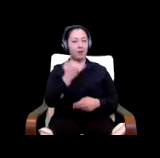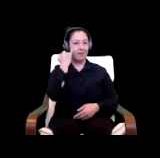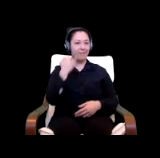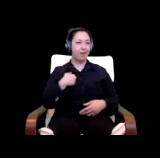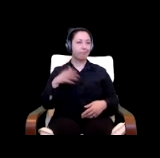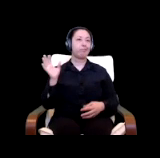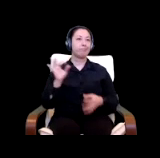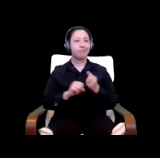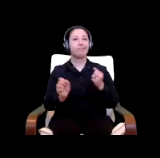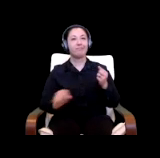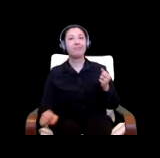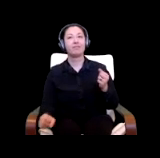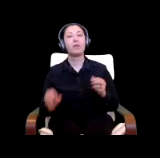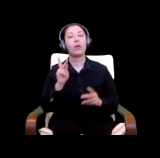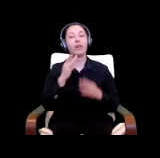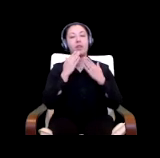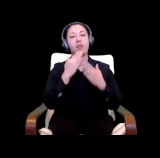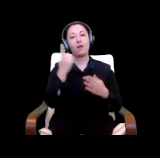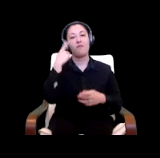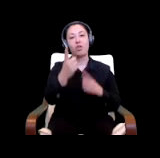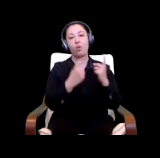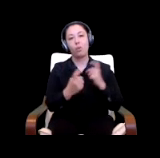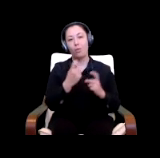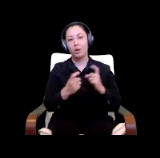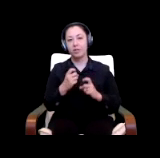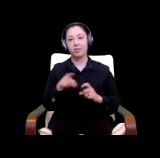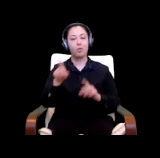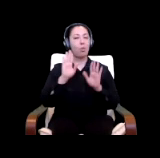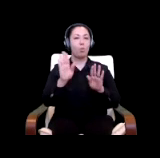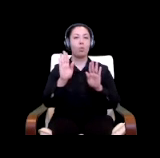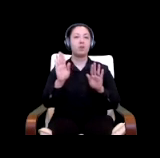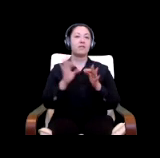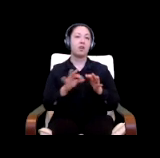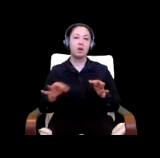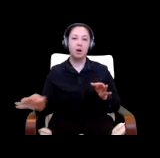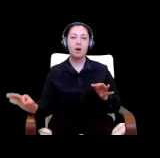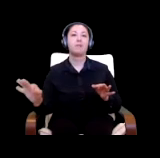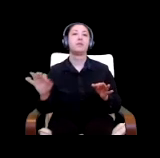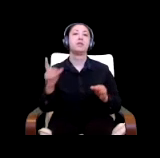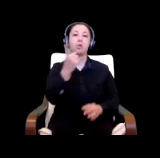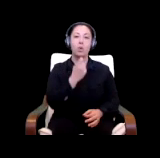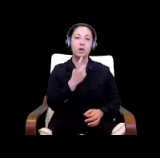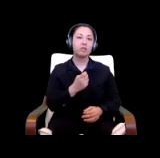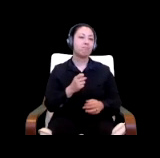you for the questions everyone. Those are great comments and questions so keep those coming.